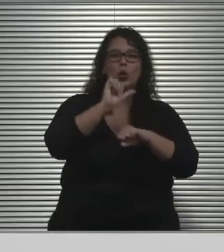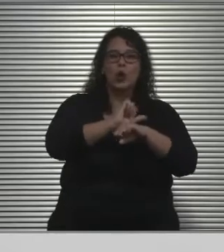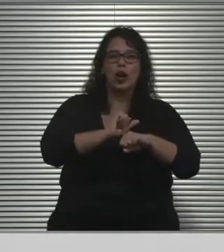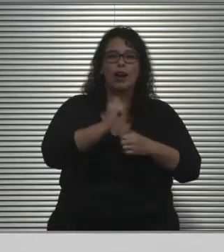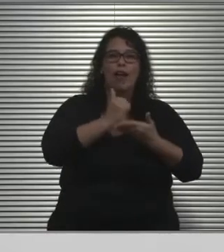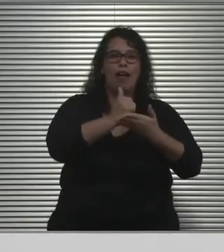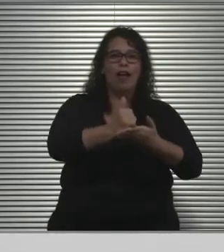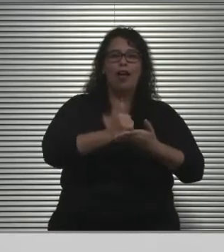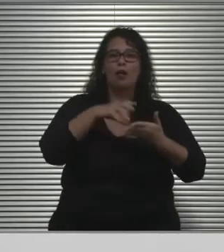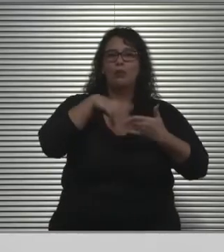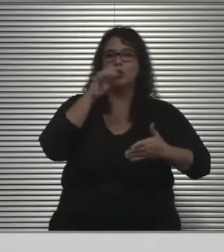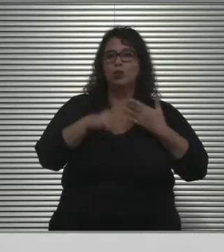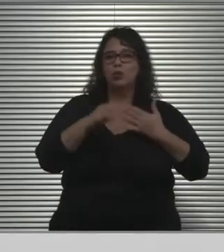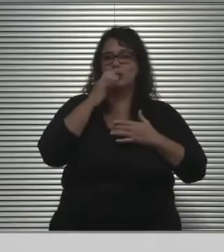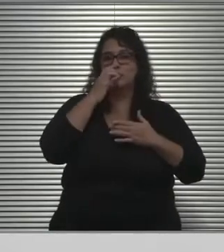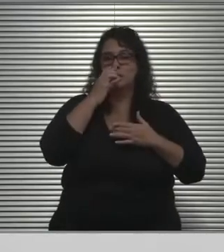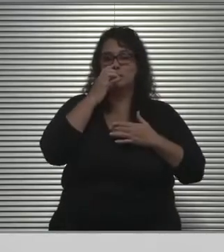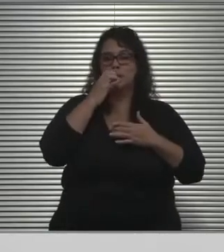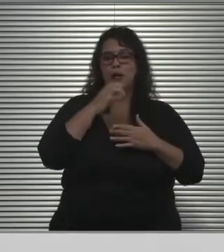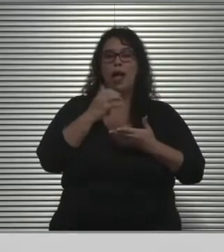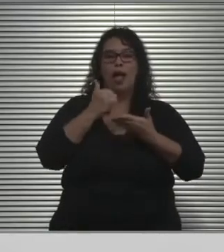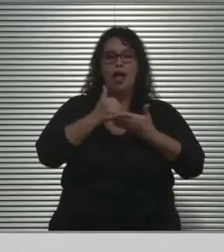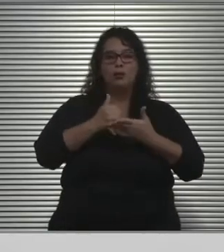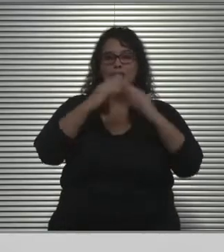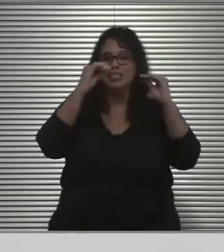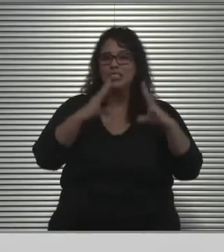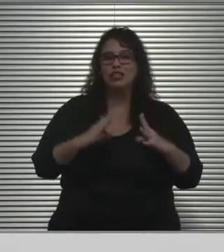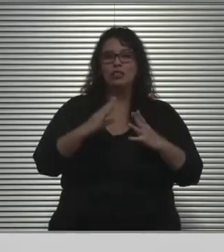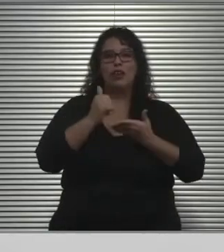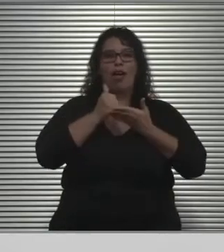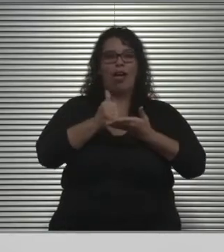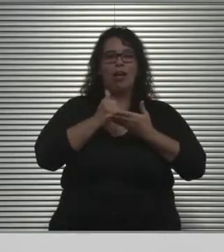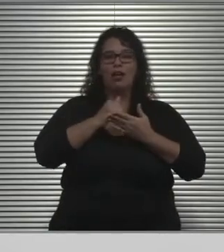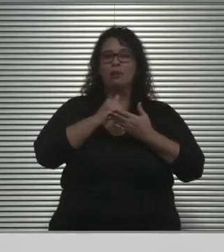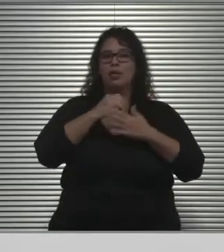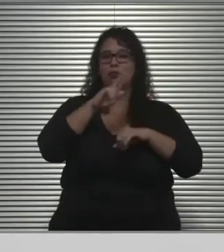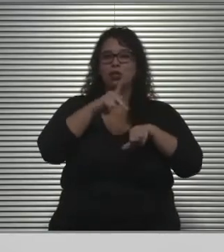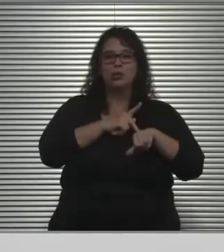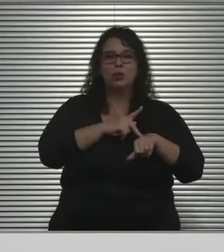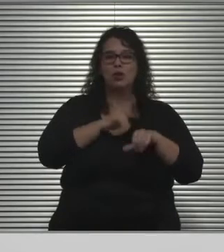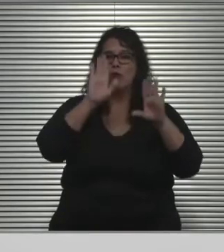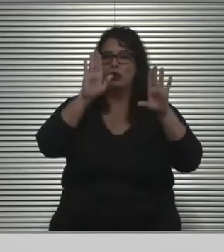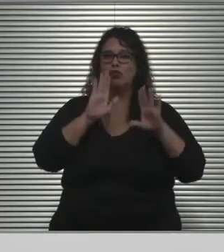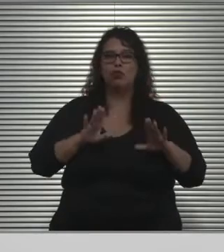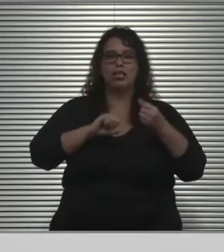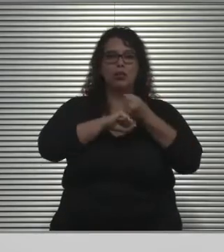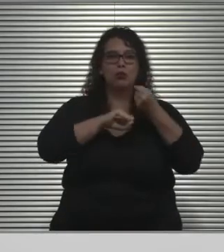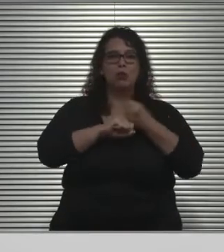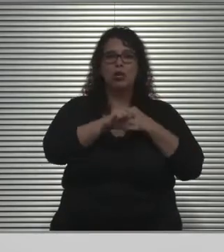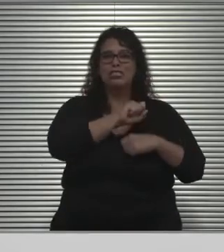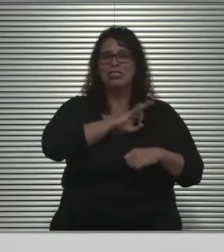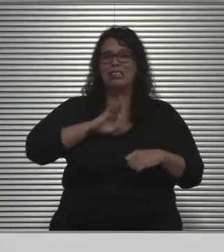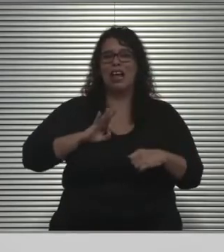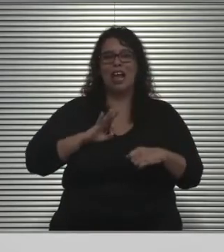helping teachers, helping principals. We have a great support staff in the public information office and marketing and media,